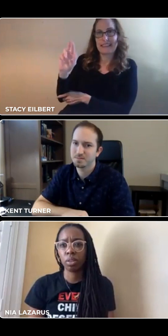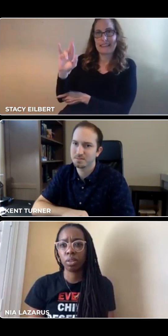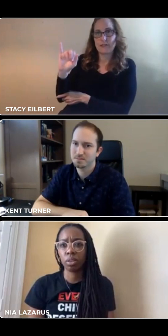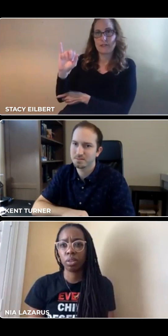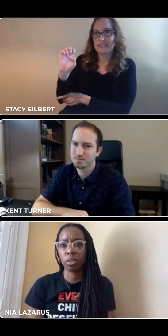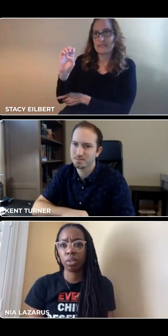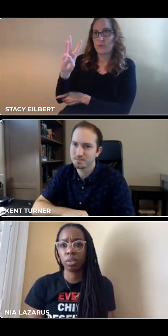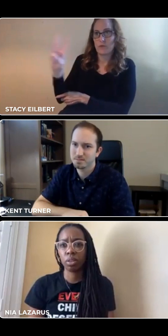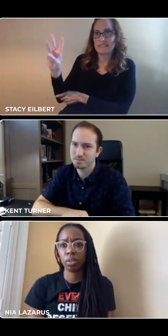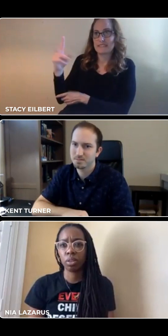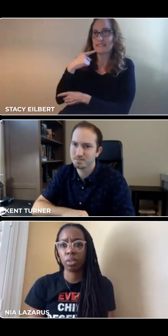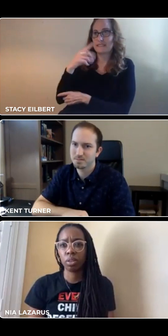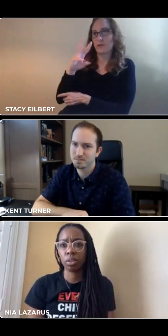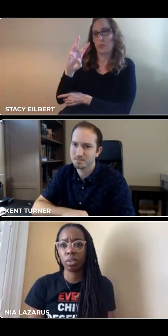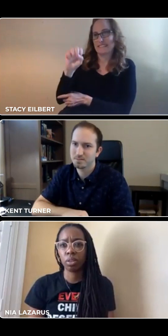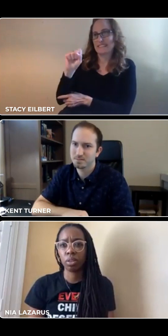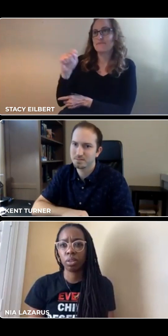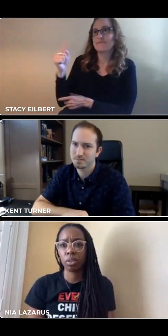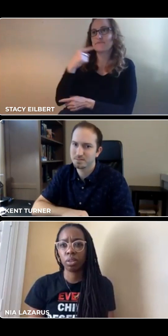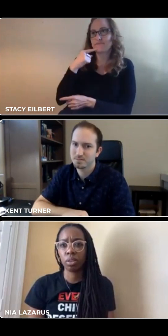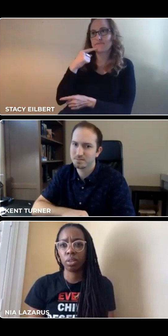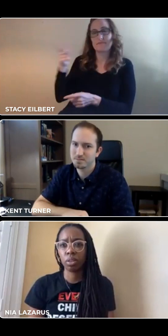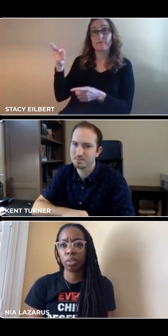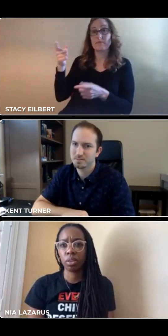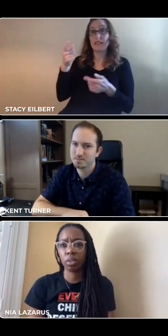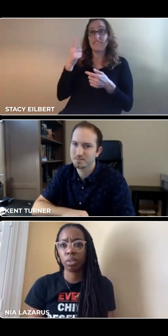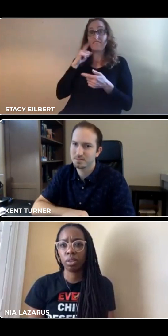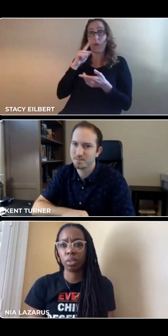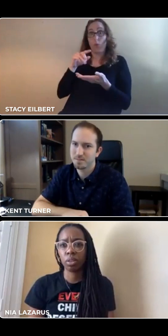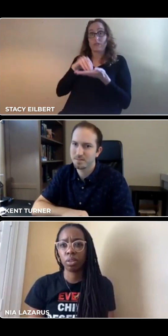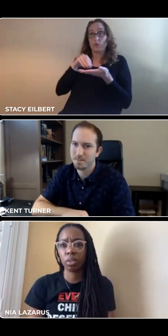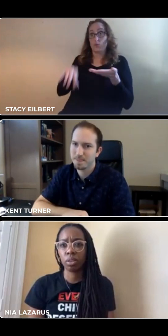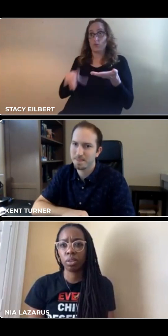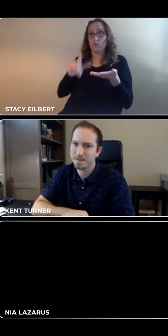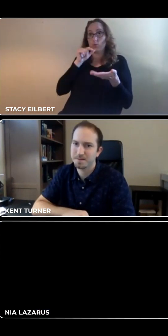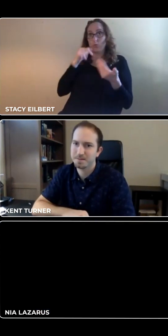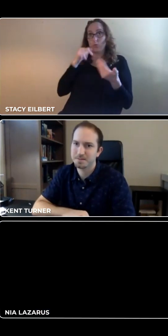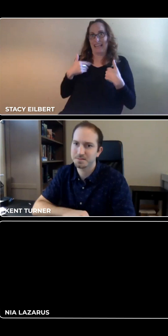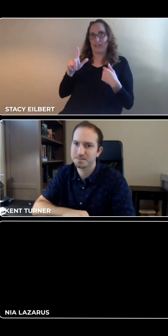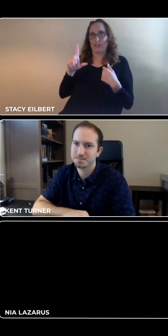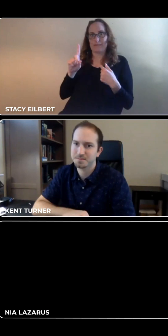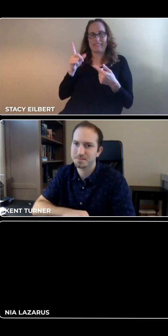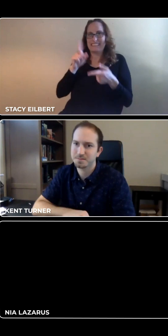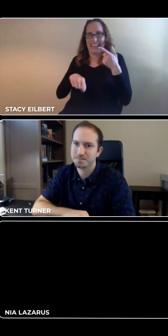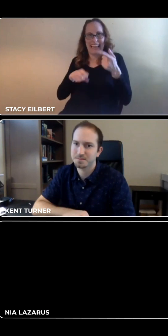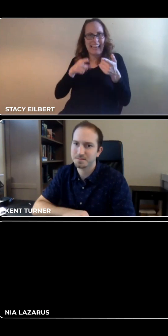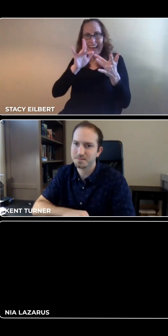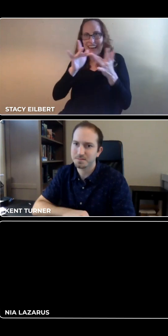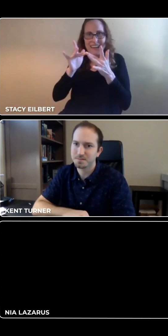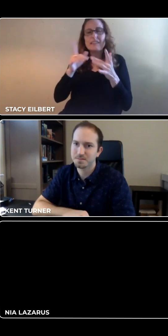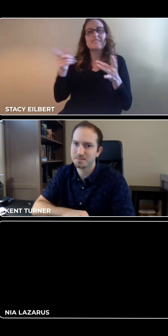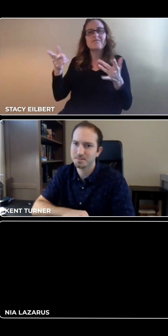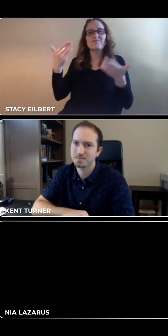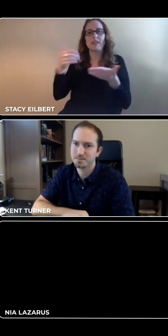Another person named Clarice West says: For students with learning disabilities,